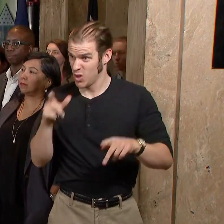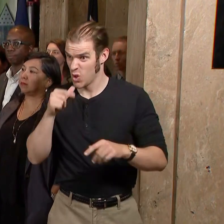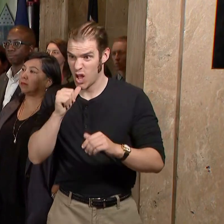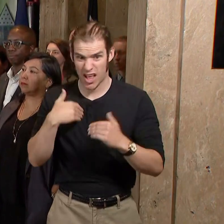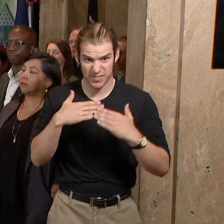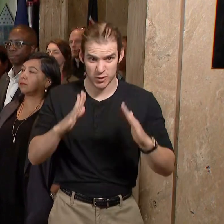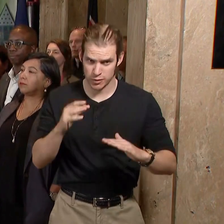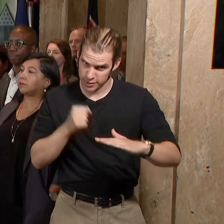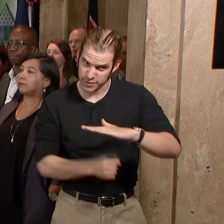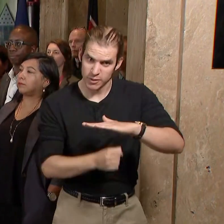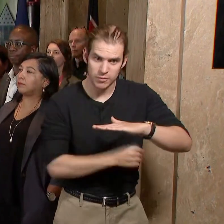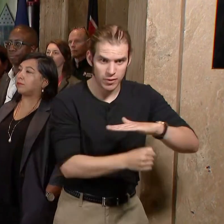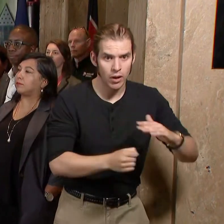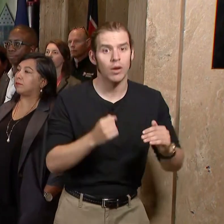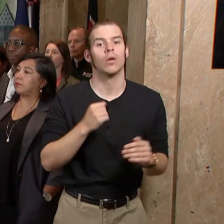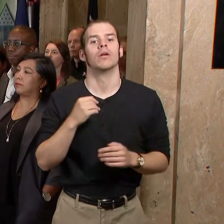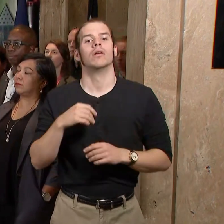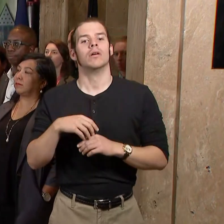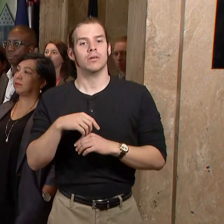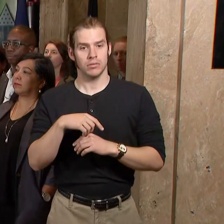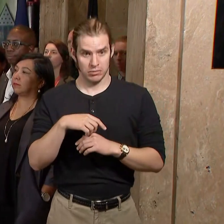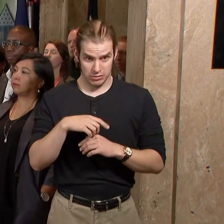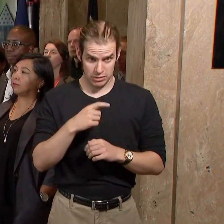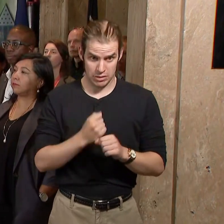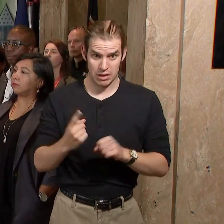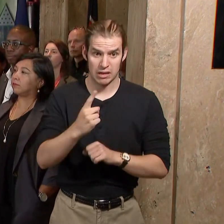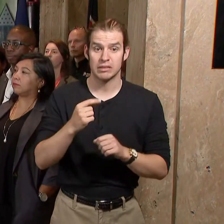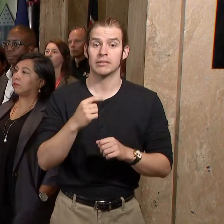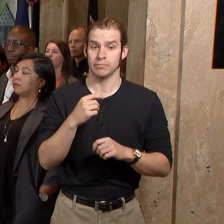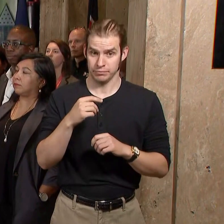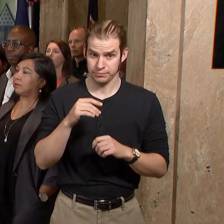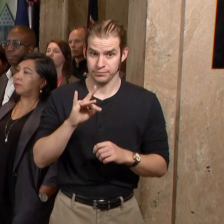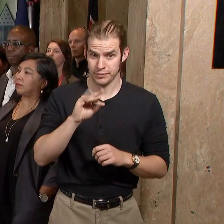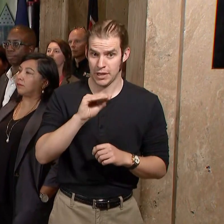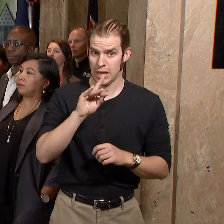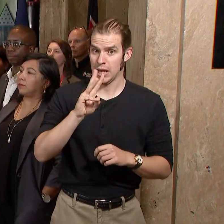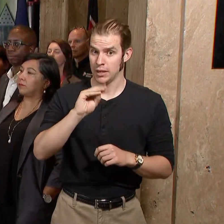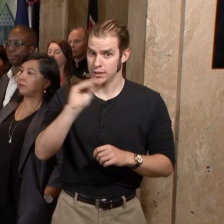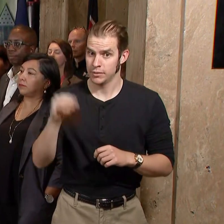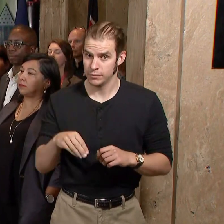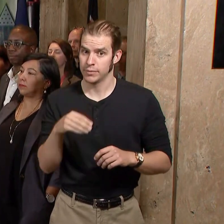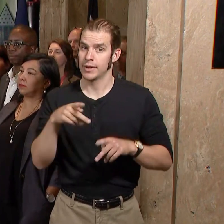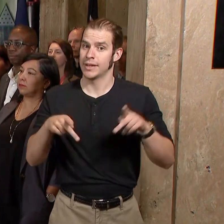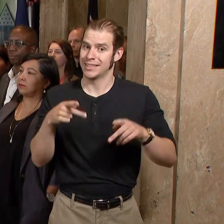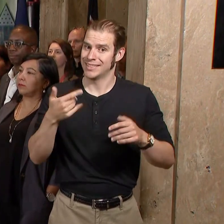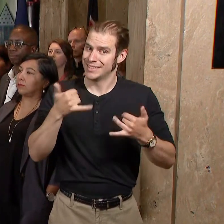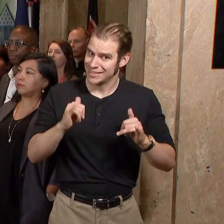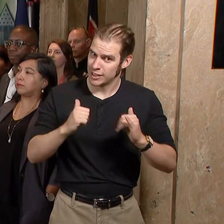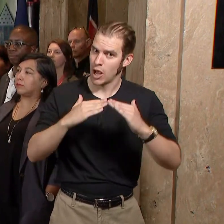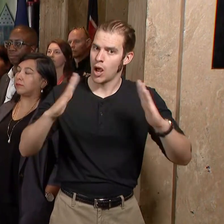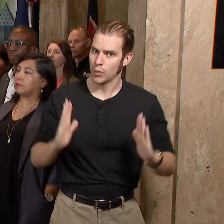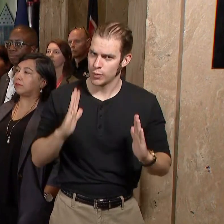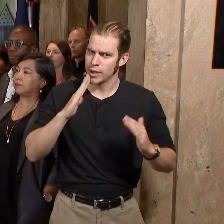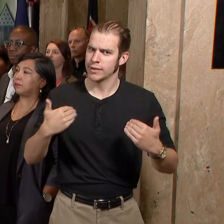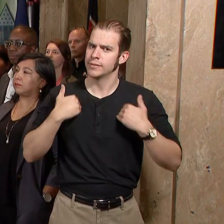This team in the city has done that. We know that works. We now need to put the resources and the focus behind scaling that to many more of the people that are currently struggling.